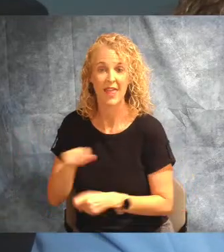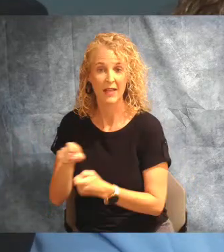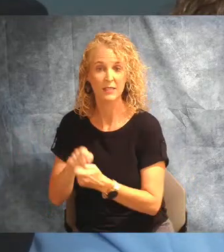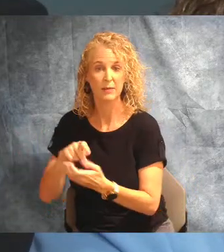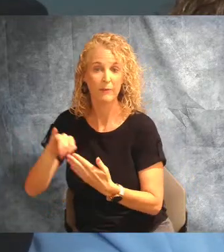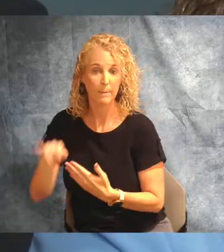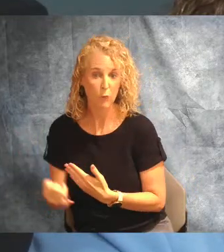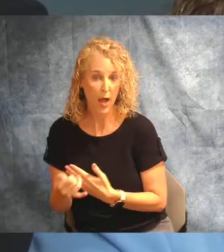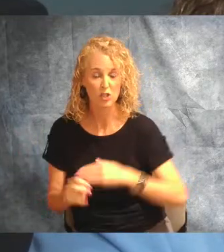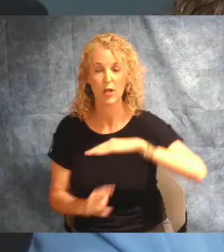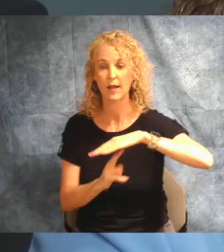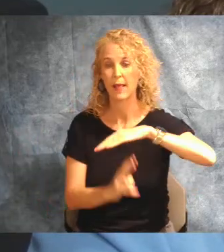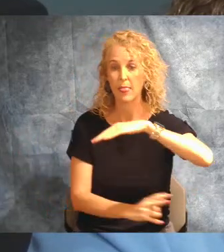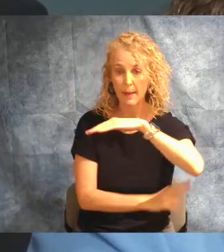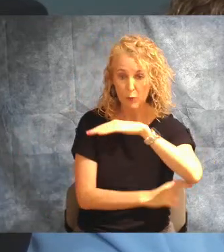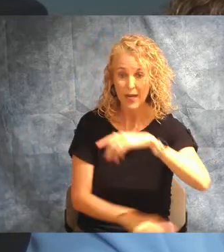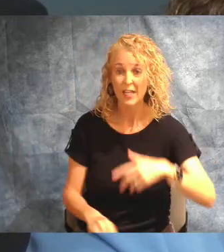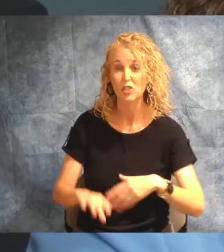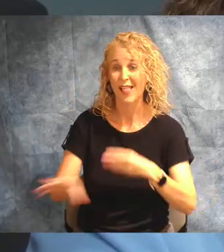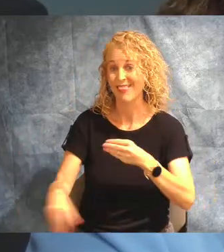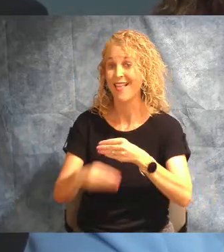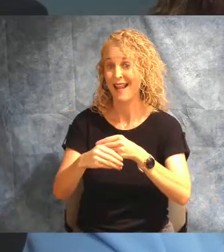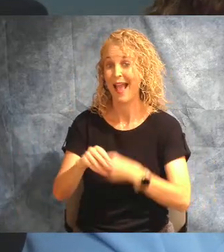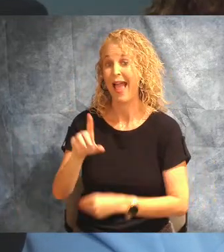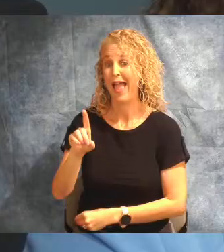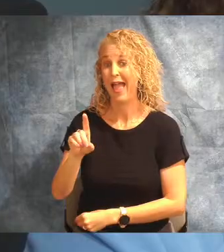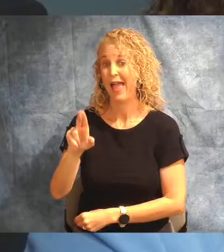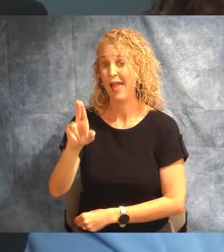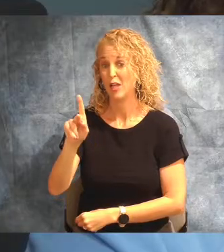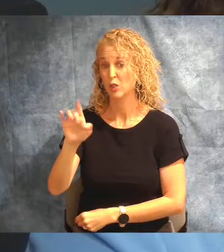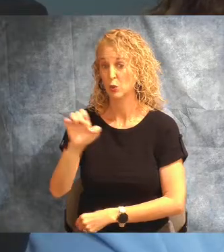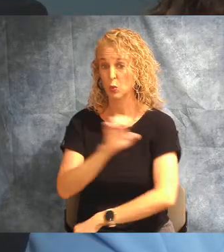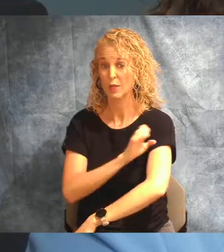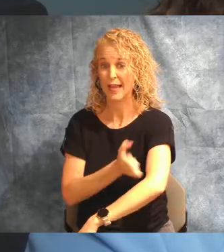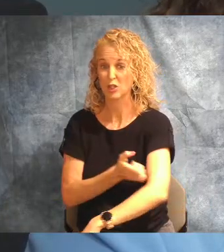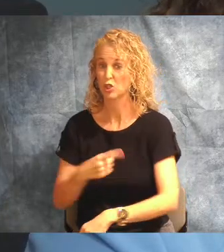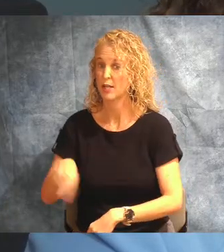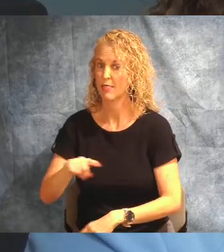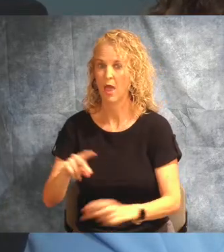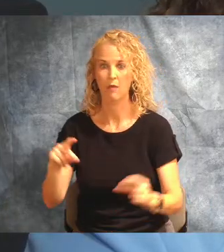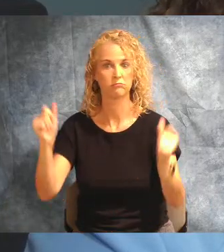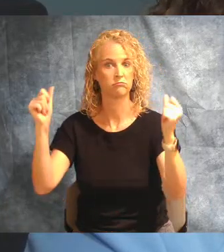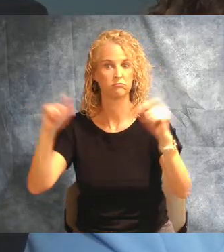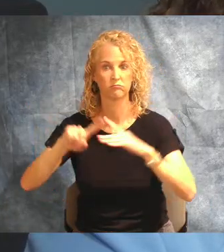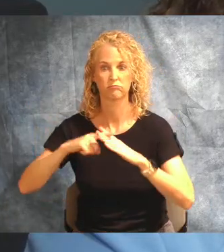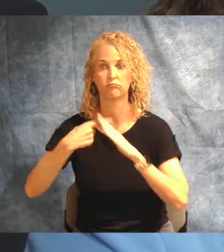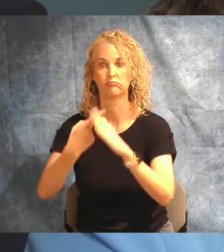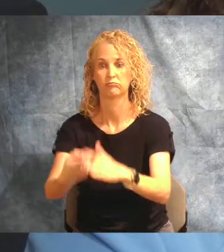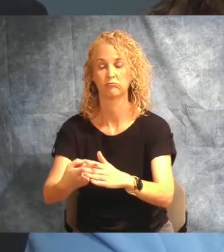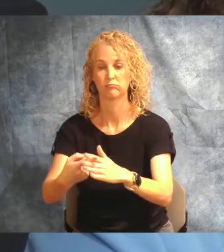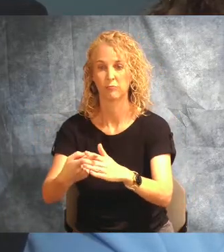the bridges and Duke Energy because they all of a sudden they rolling out and you got it everywhere.